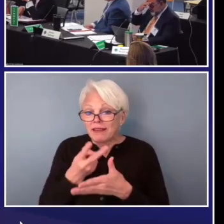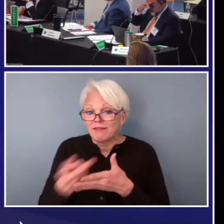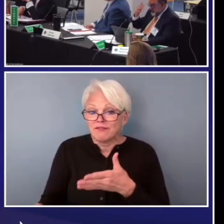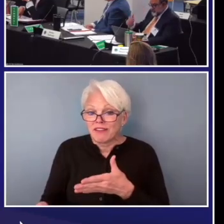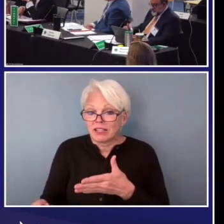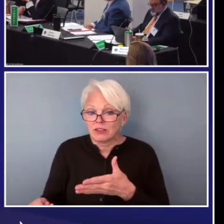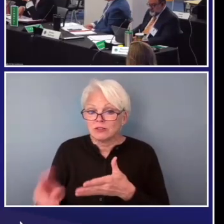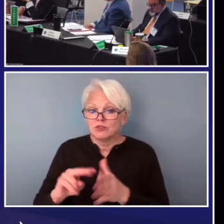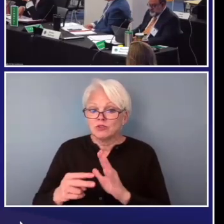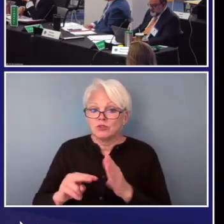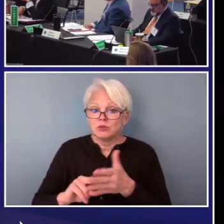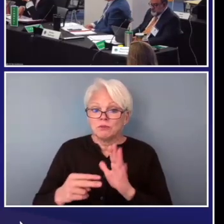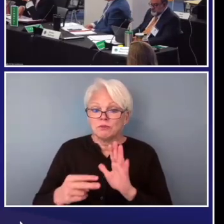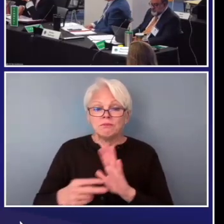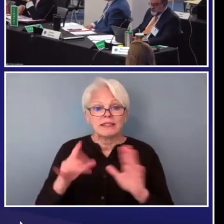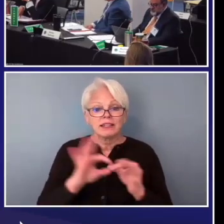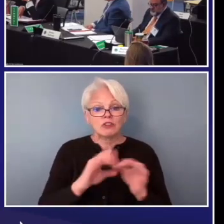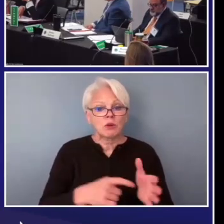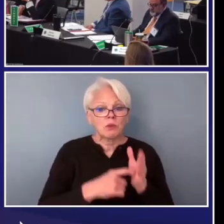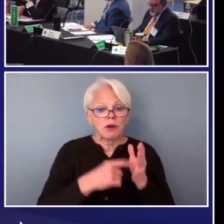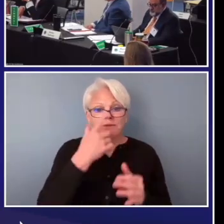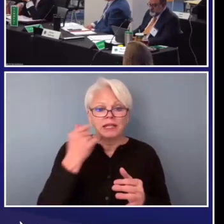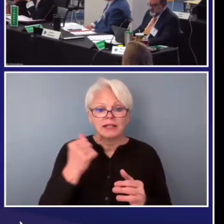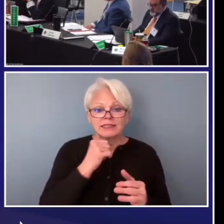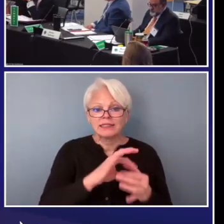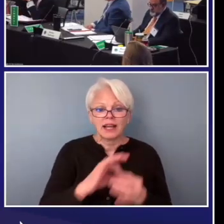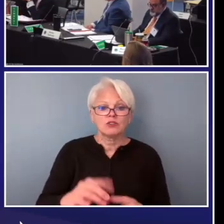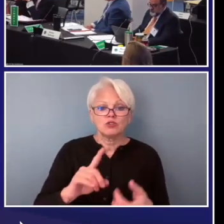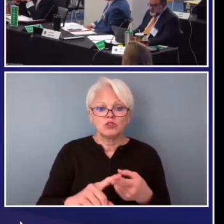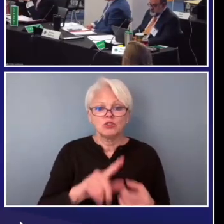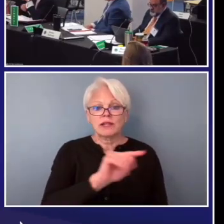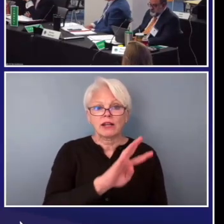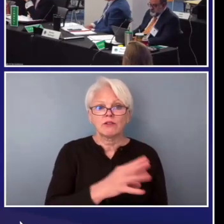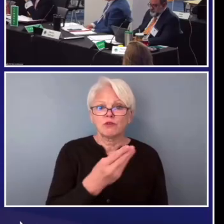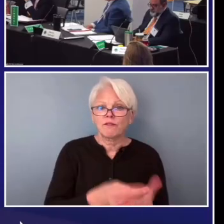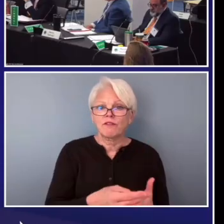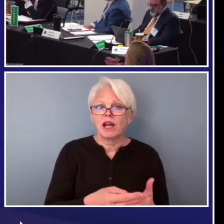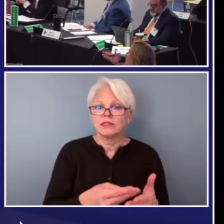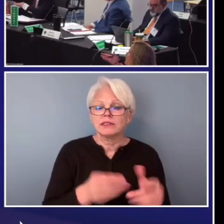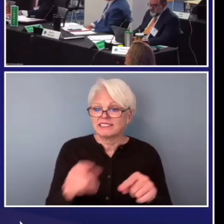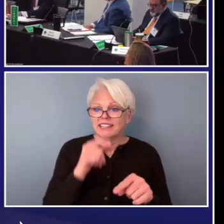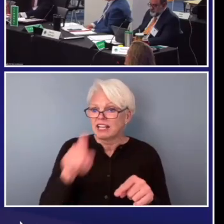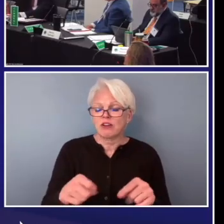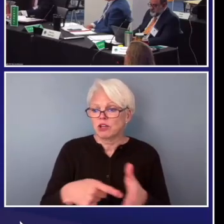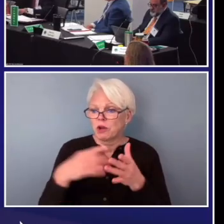title 4 funds, because it's not required for them to have it, but it is for their institution. Best place. Sure.